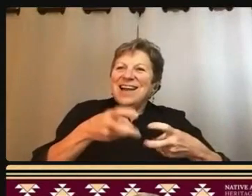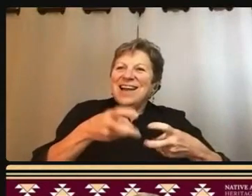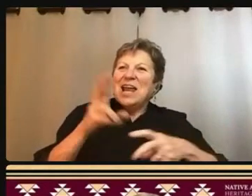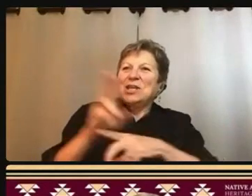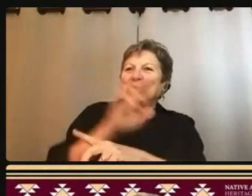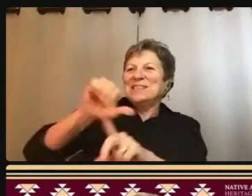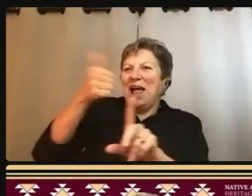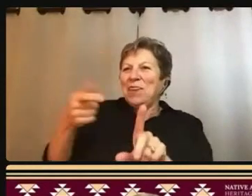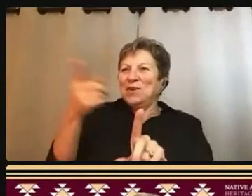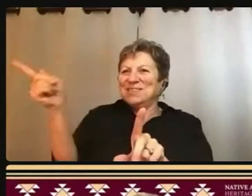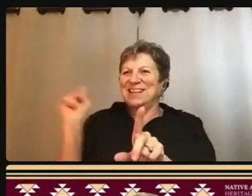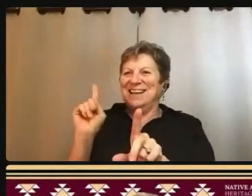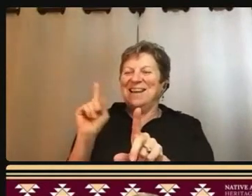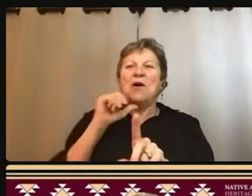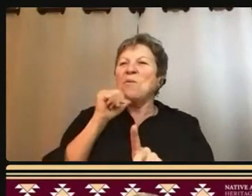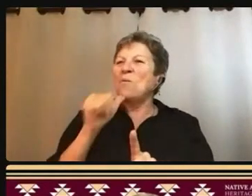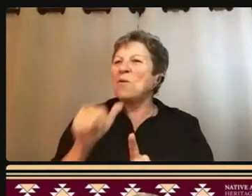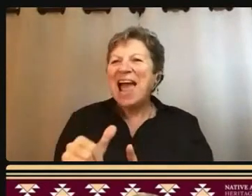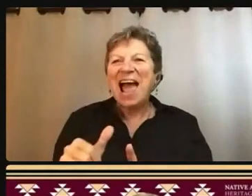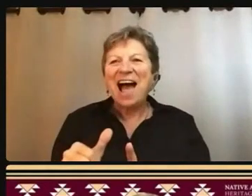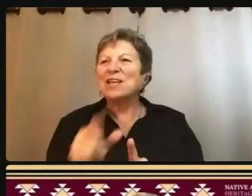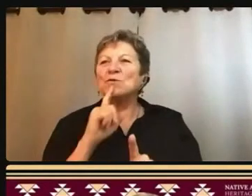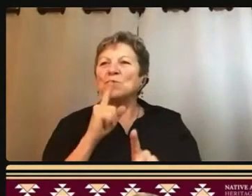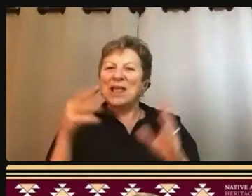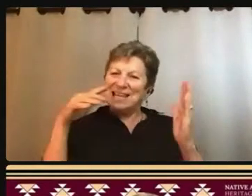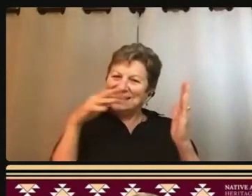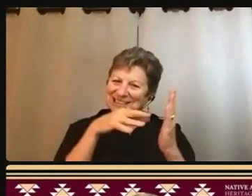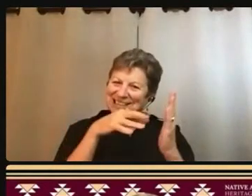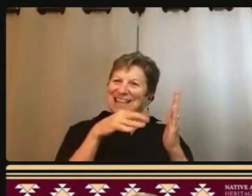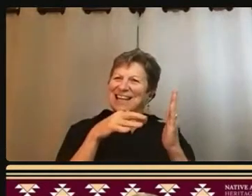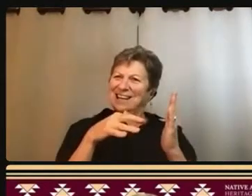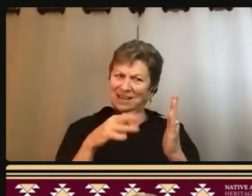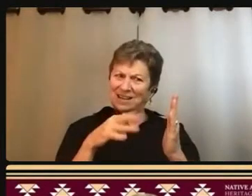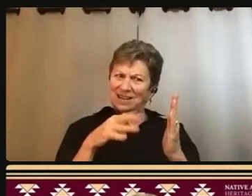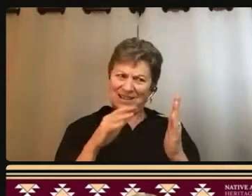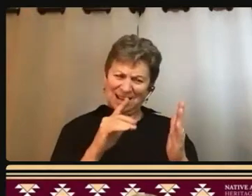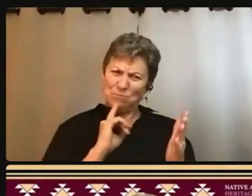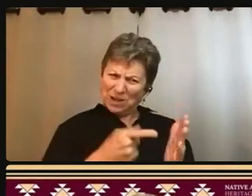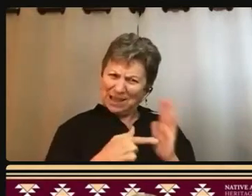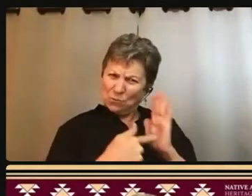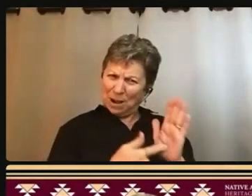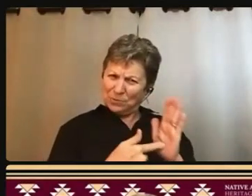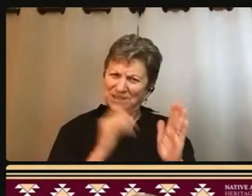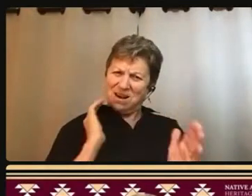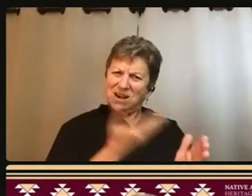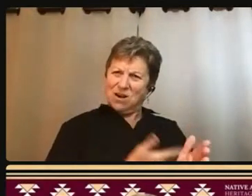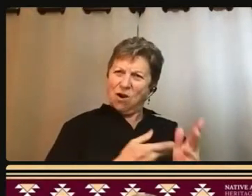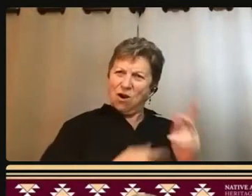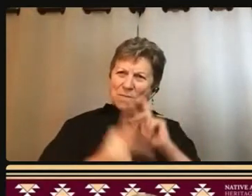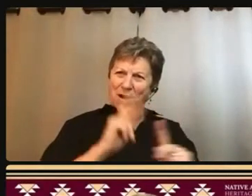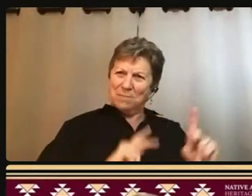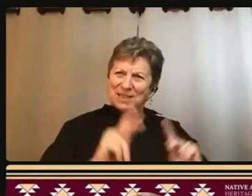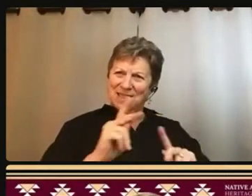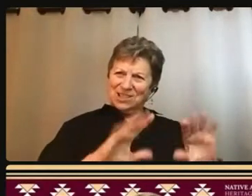PROCEDURES WE HAVE ACTUALL ADOPTED FROM ELSEWHERE. AND WE HAVEN'T REALLY TAKEN A LOOK AT WHETHER THAT DATA THAT